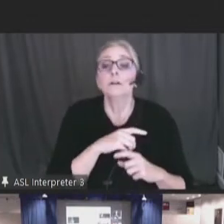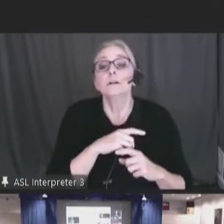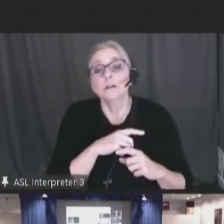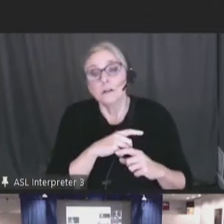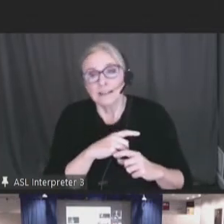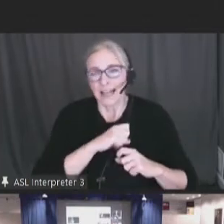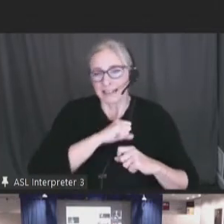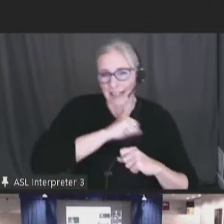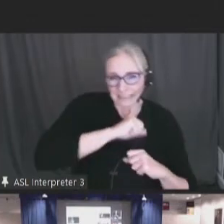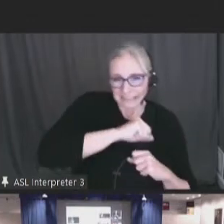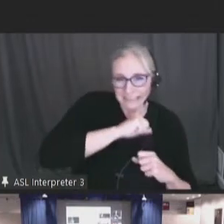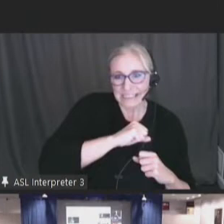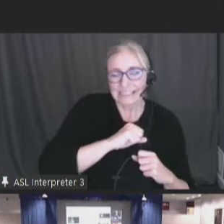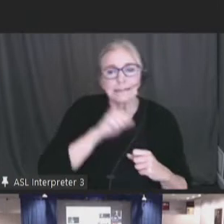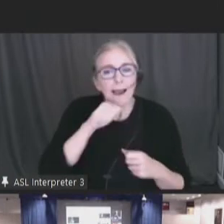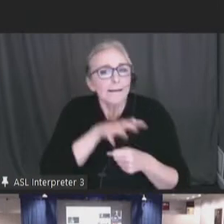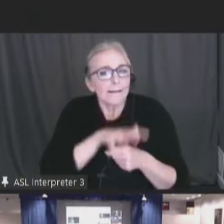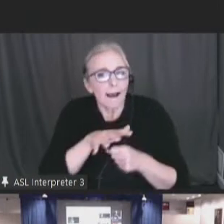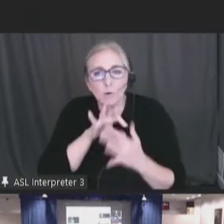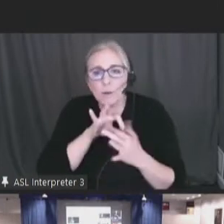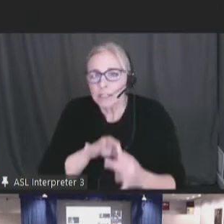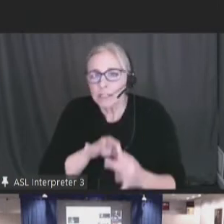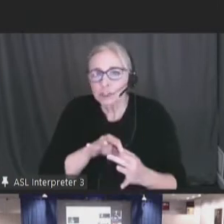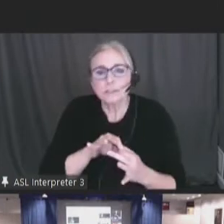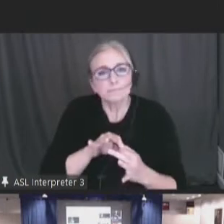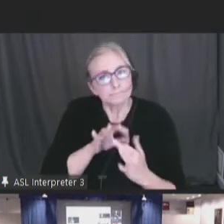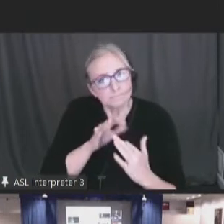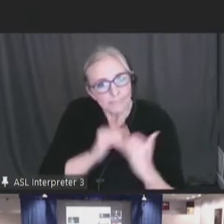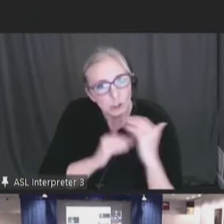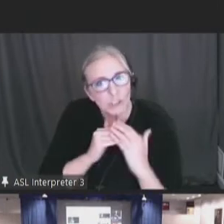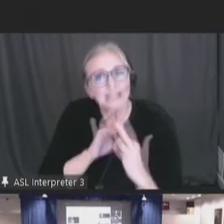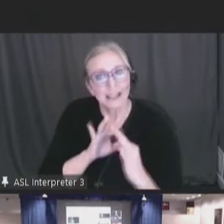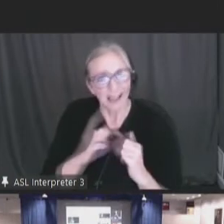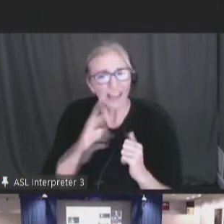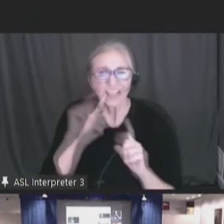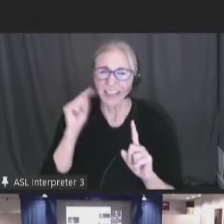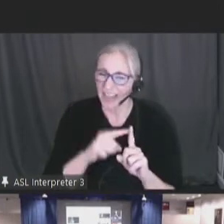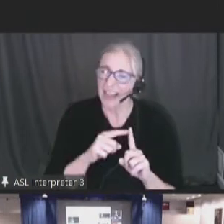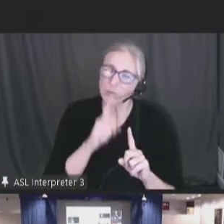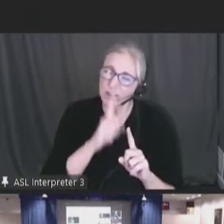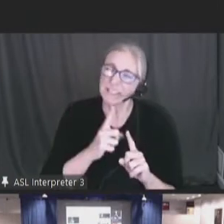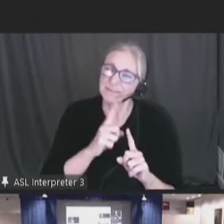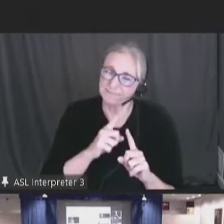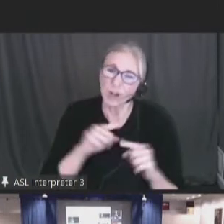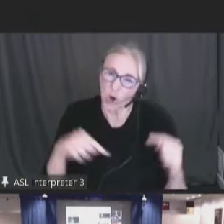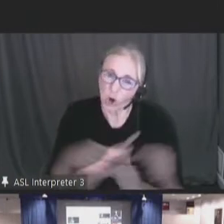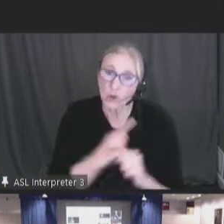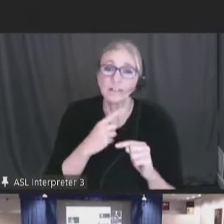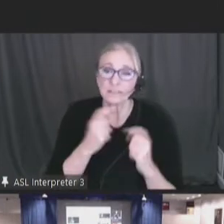and the lack of relationship building I think did a disservice to some of the well-meaning